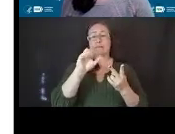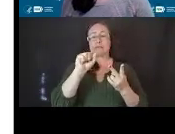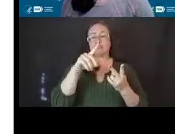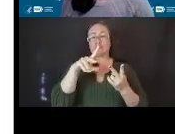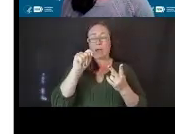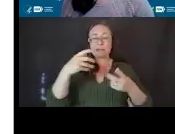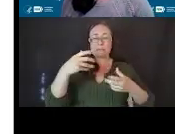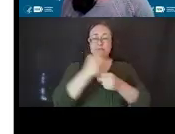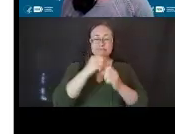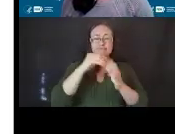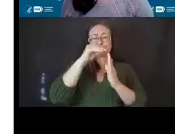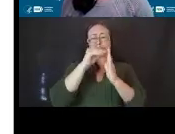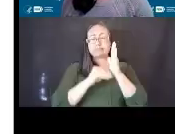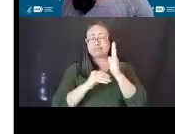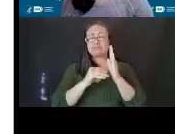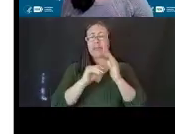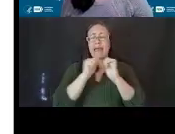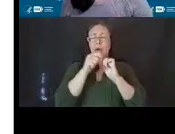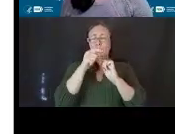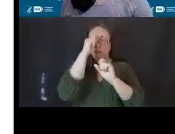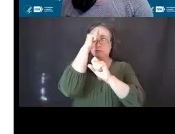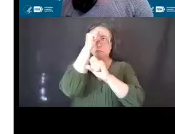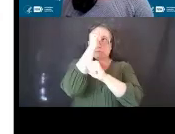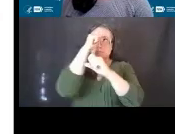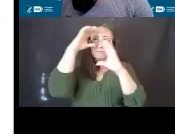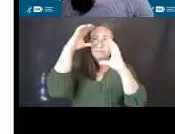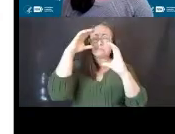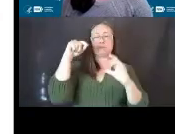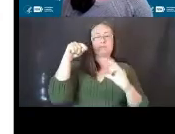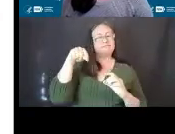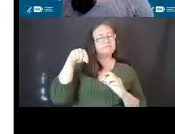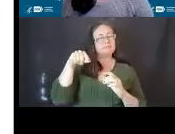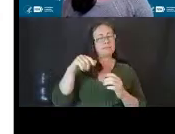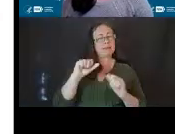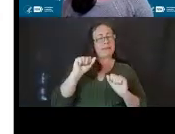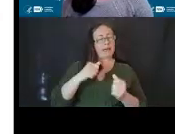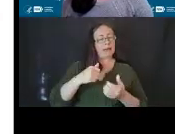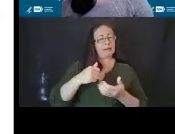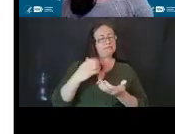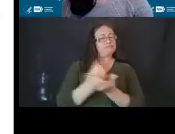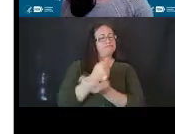If you're ready for independence, you may have to ask yourself, "Do I have enough preliminary data?"